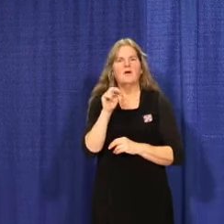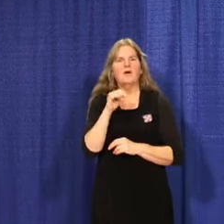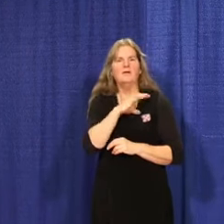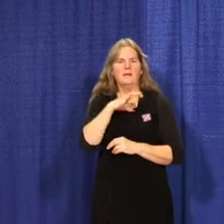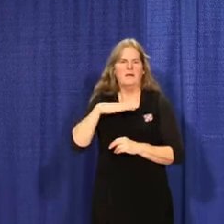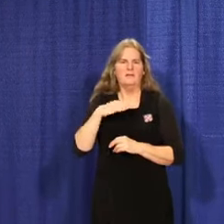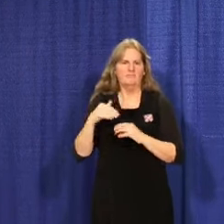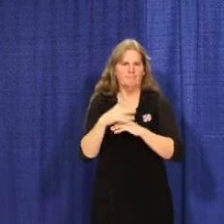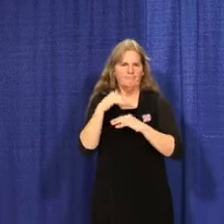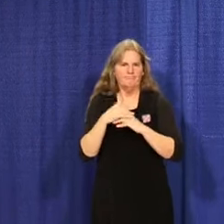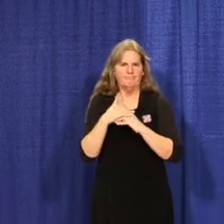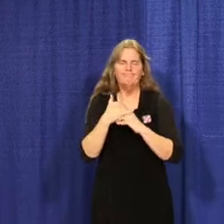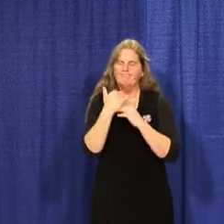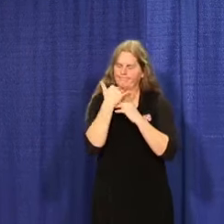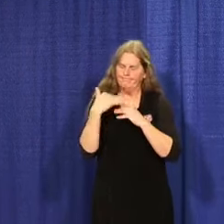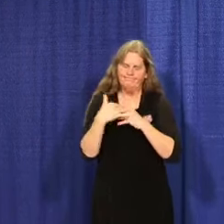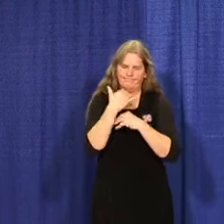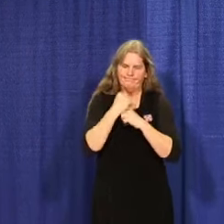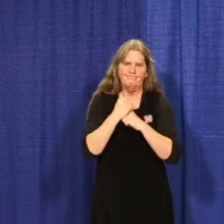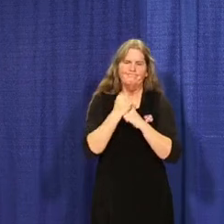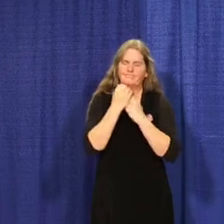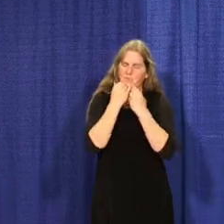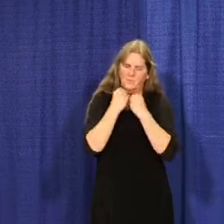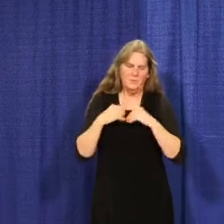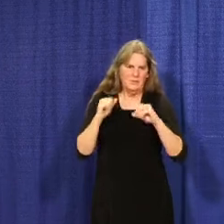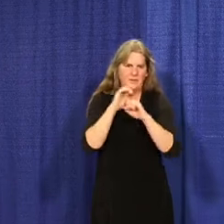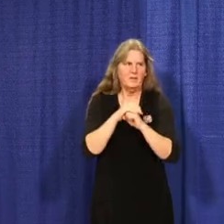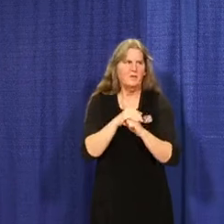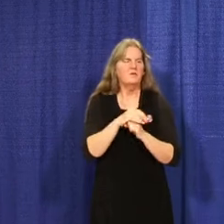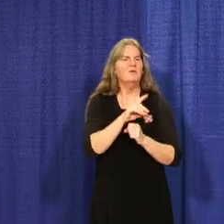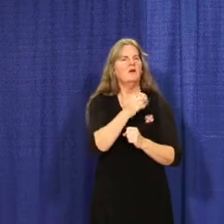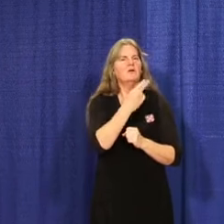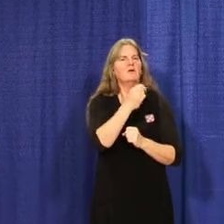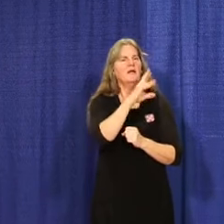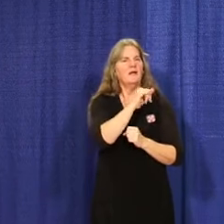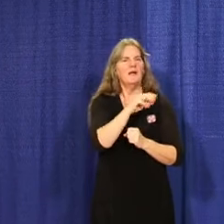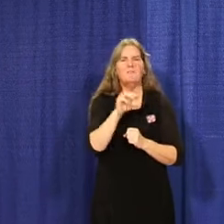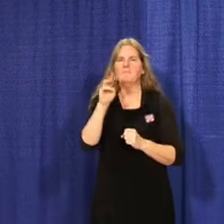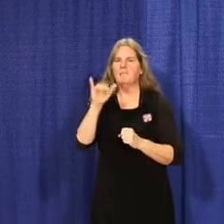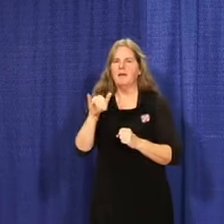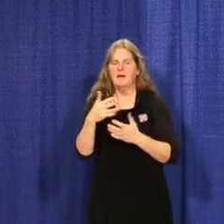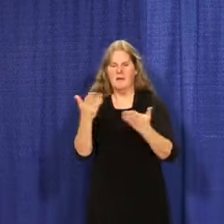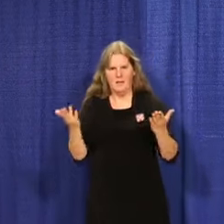I'm place to be here again with Dr Hanley and Mary to provide an update on our government's